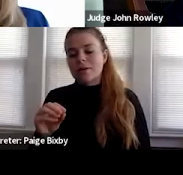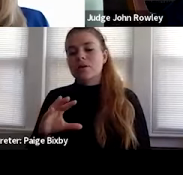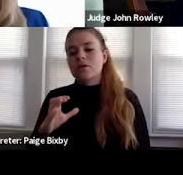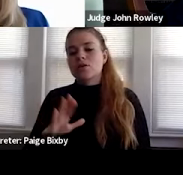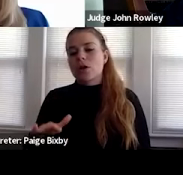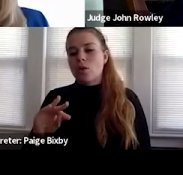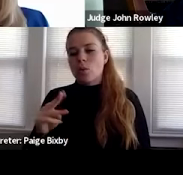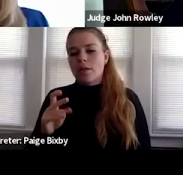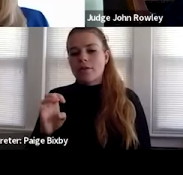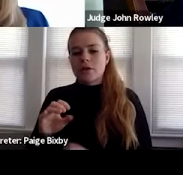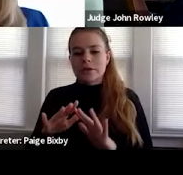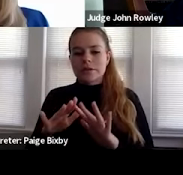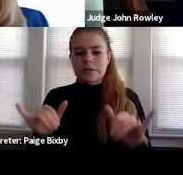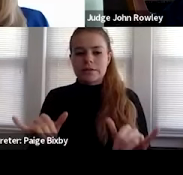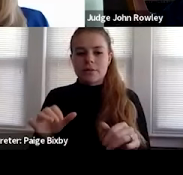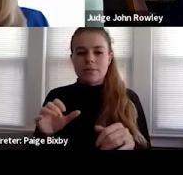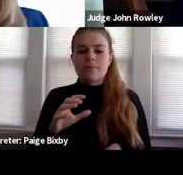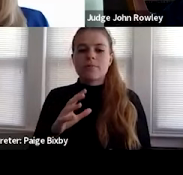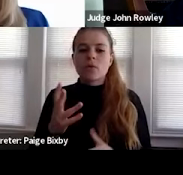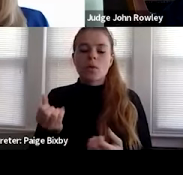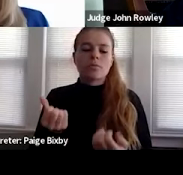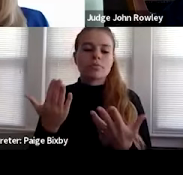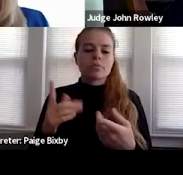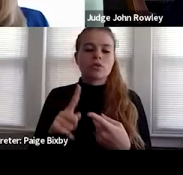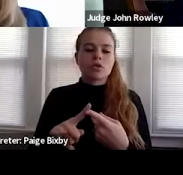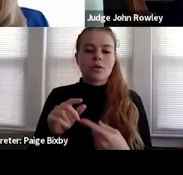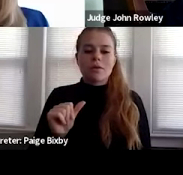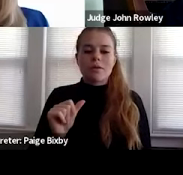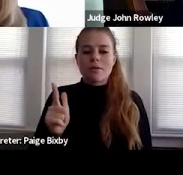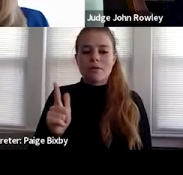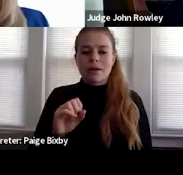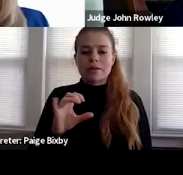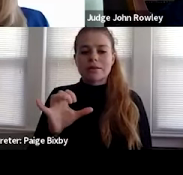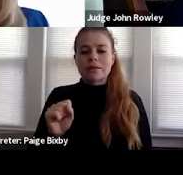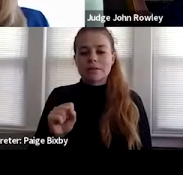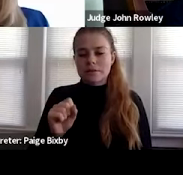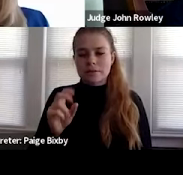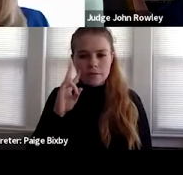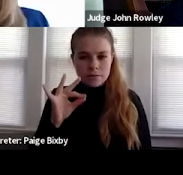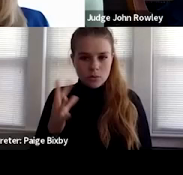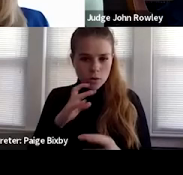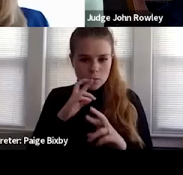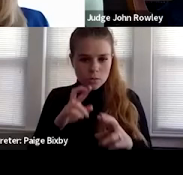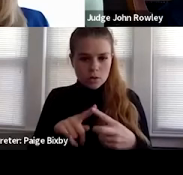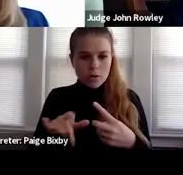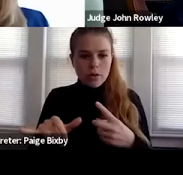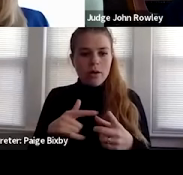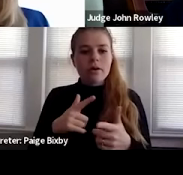And so I wanted to pitch that to Alexis and see if she wanted to respond to that. And then if any of the other two presenters